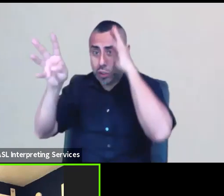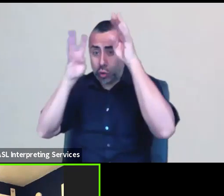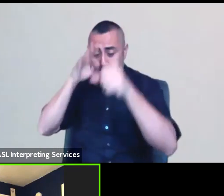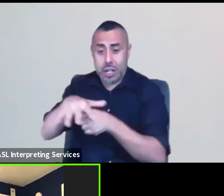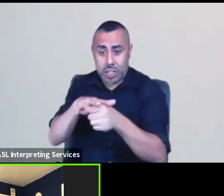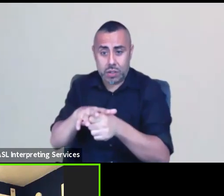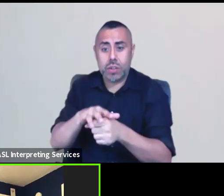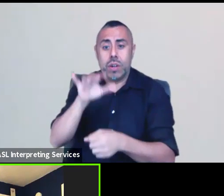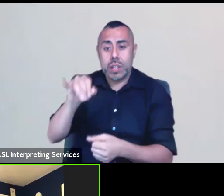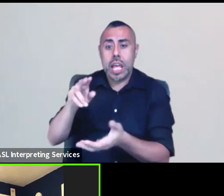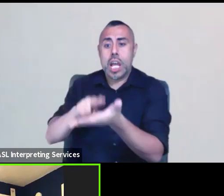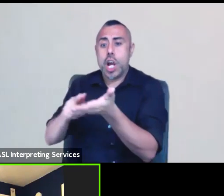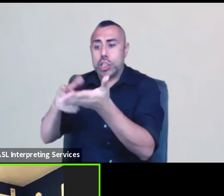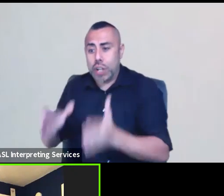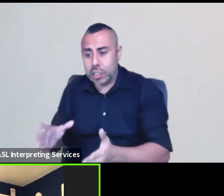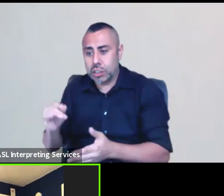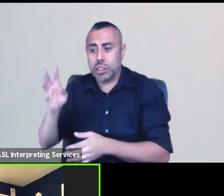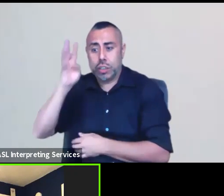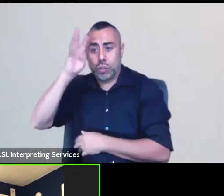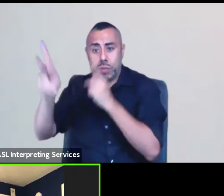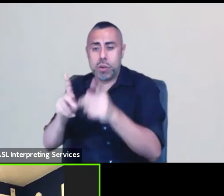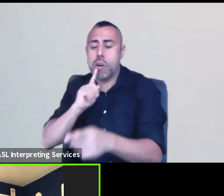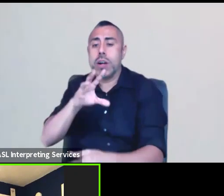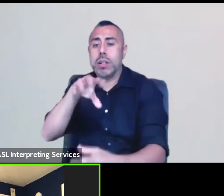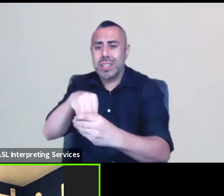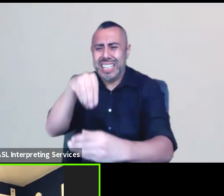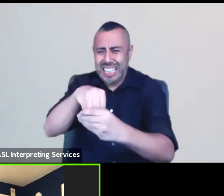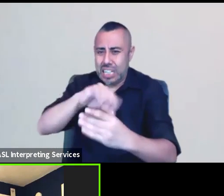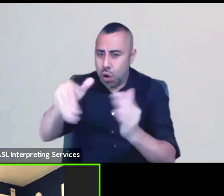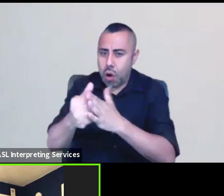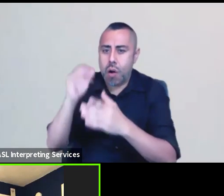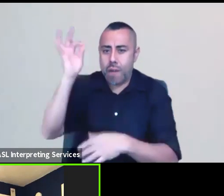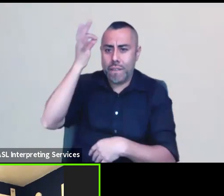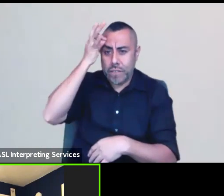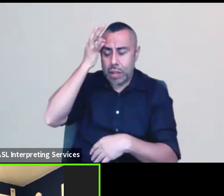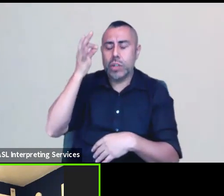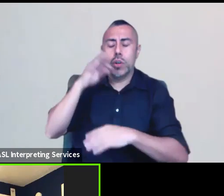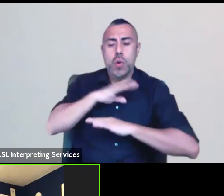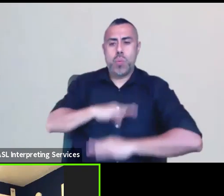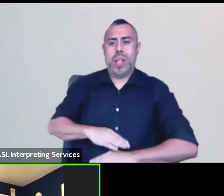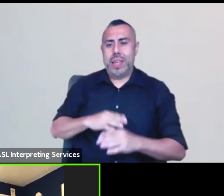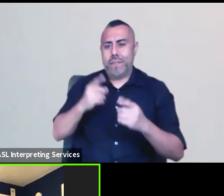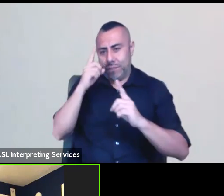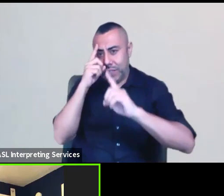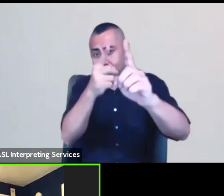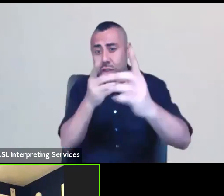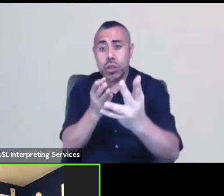in all federal, state, and local relief efforts whether that's through employment insurance, tax credits, cash assistance,